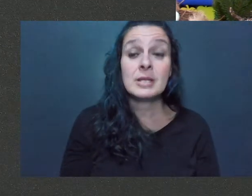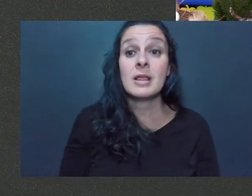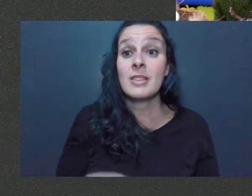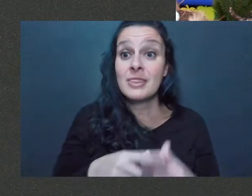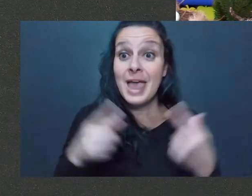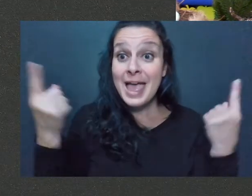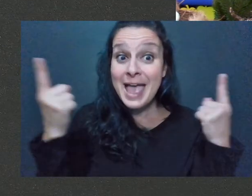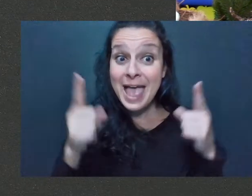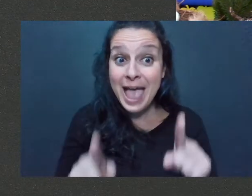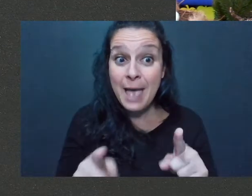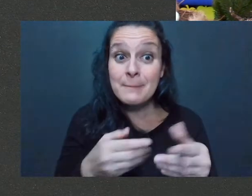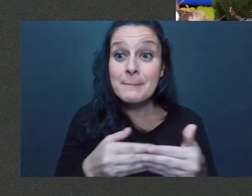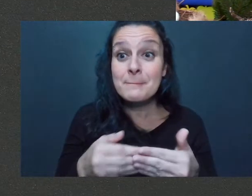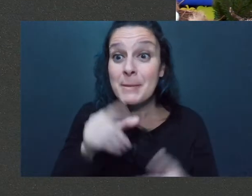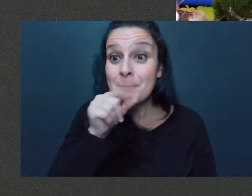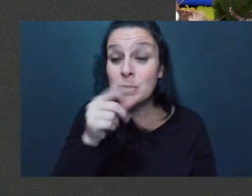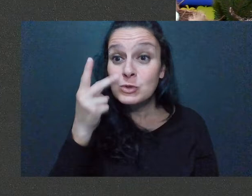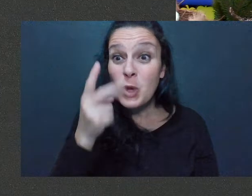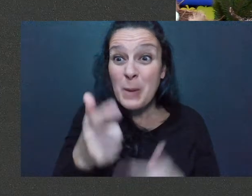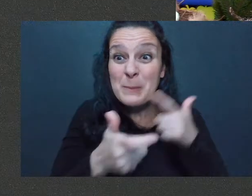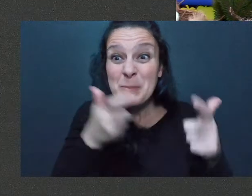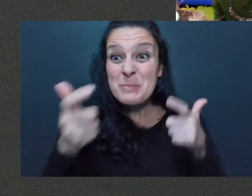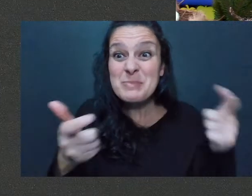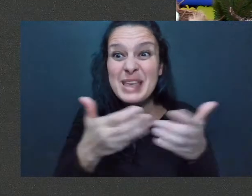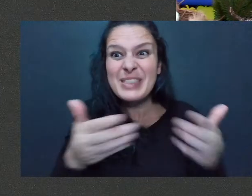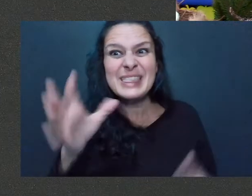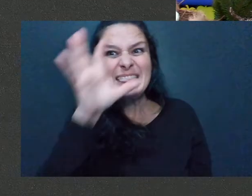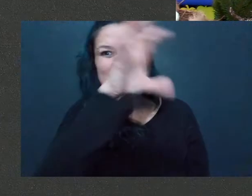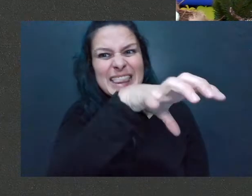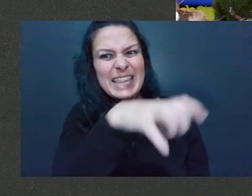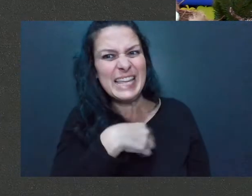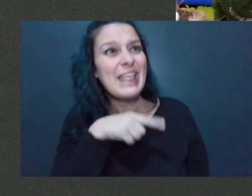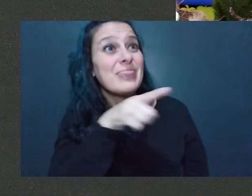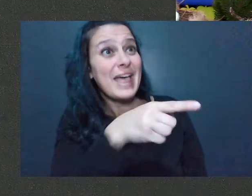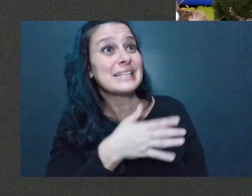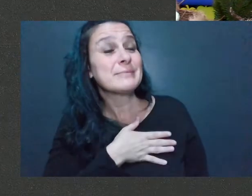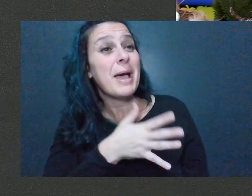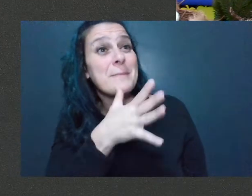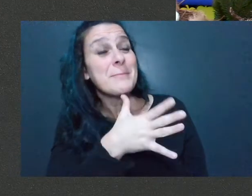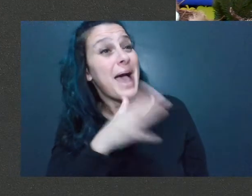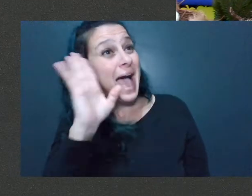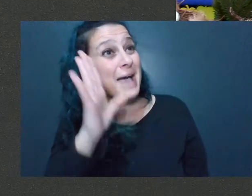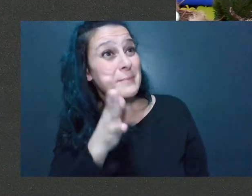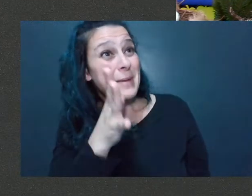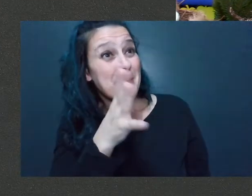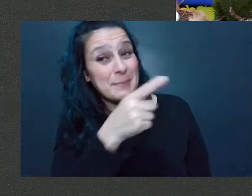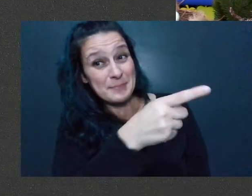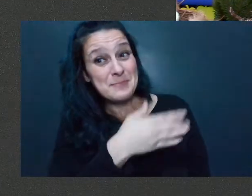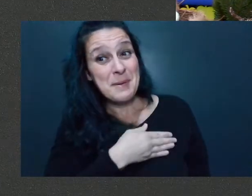Just then the baby bird saw a big thing. "This must be my mother." "There she is, there's my mother!"